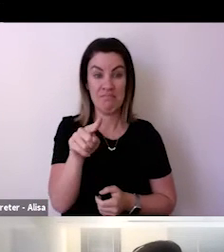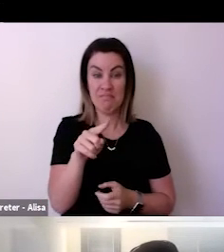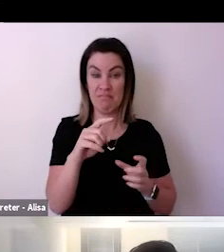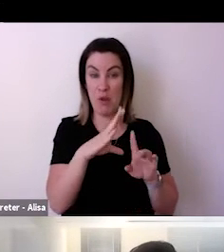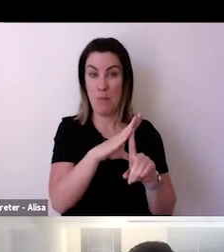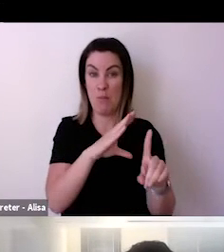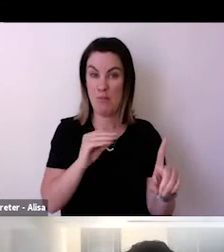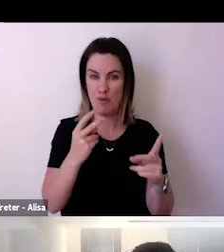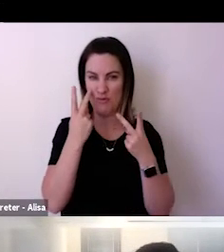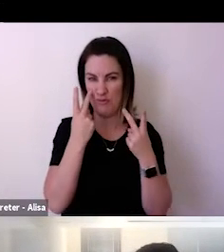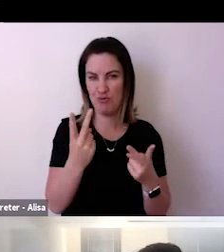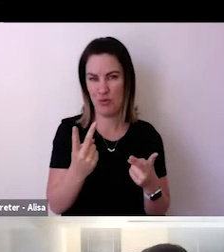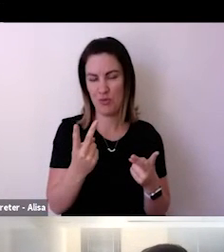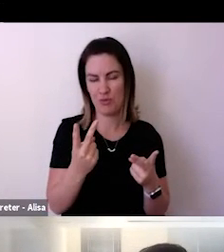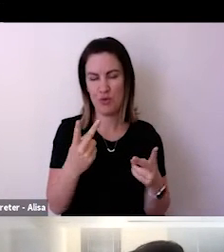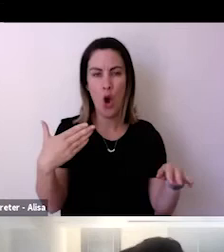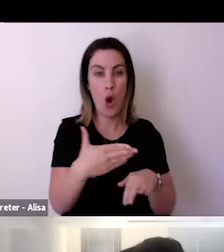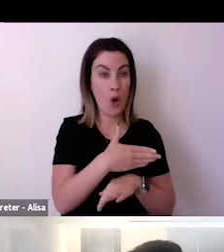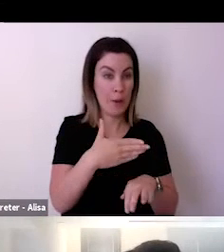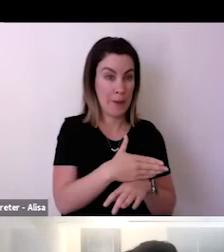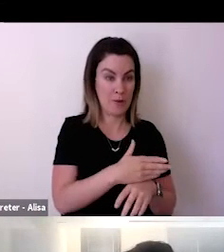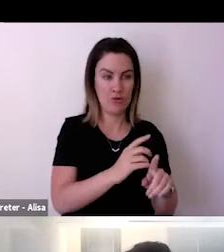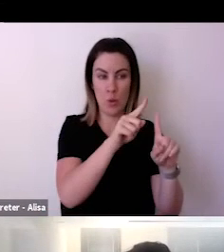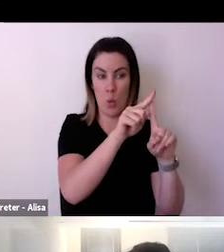on the Y axis and industries on the X axis